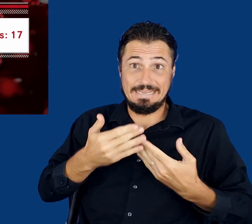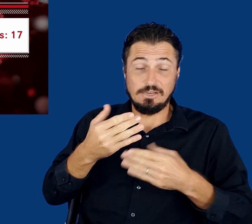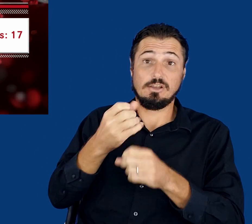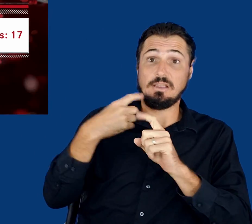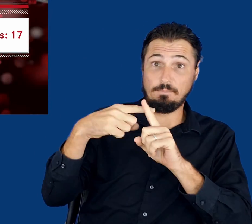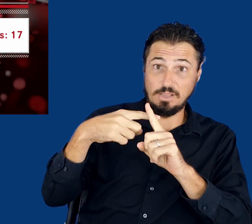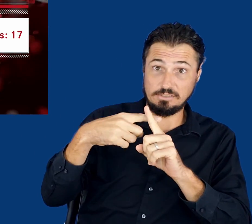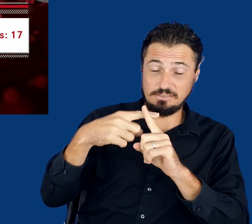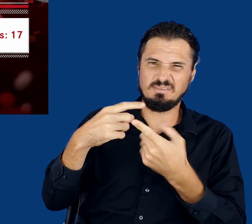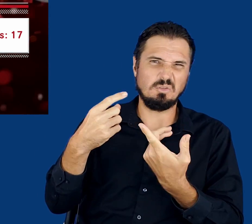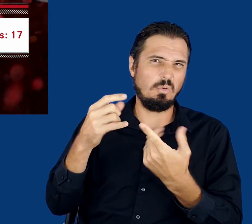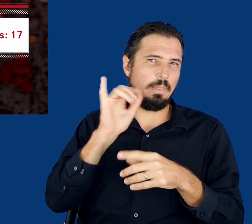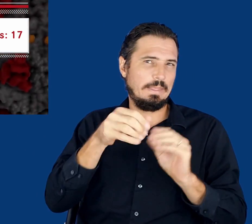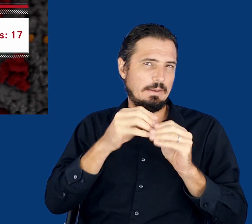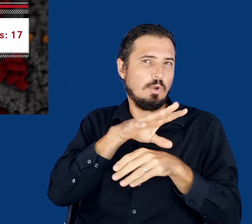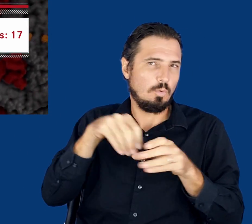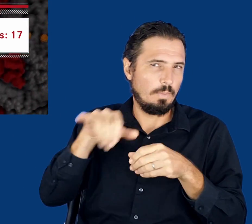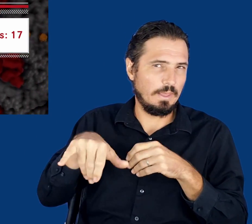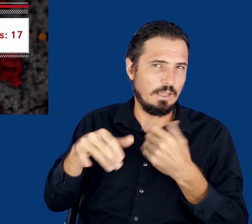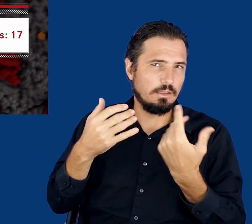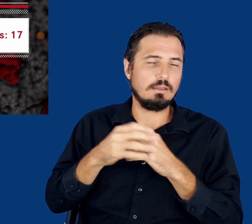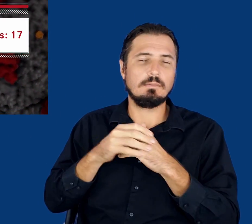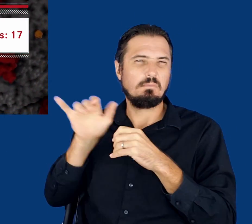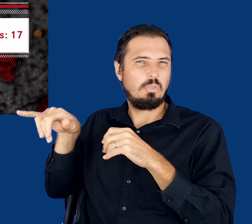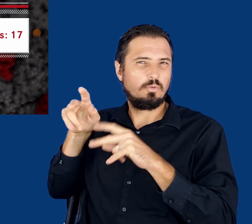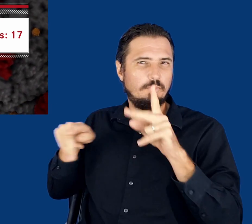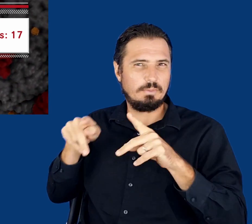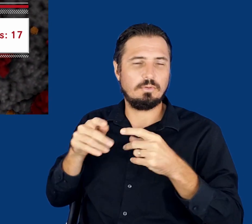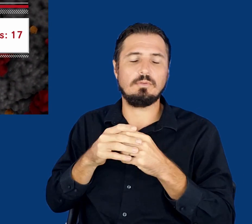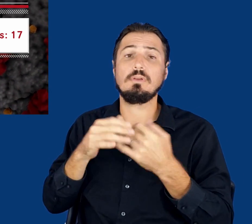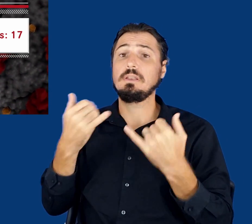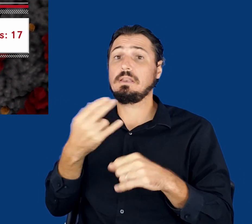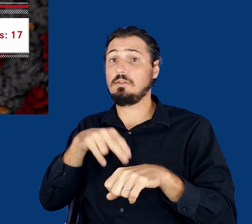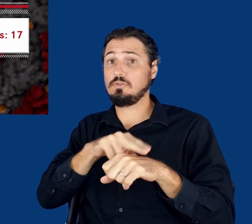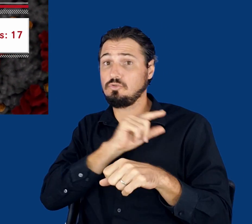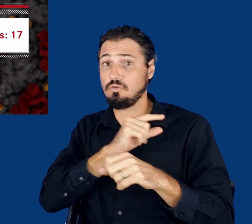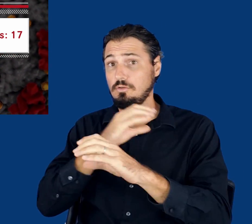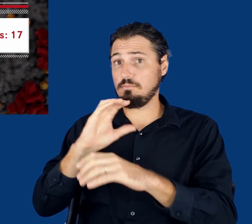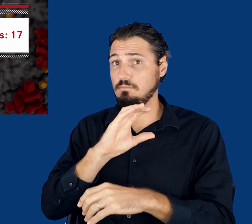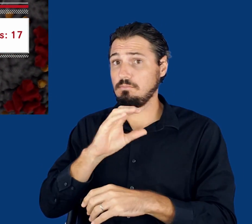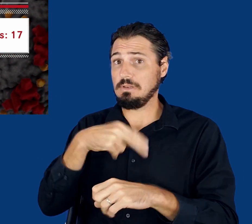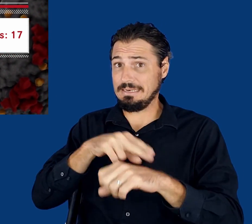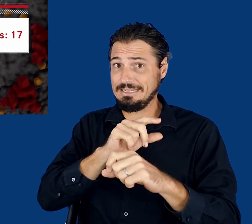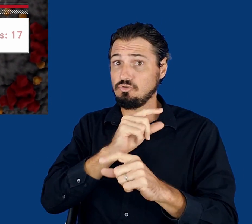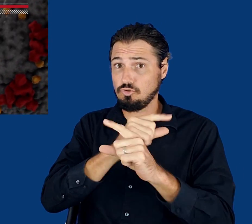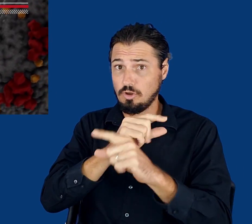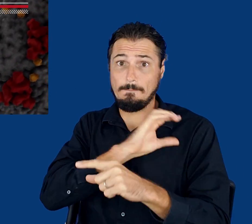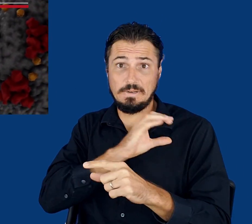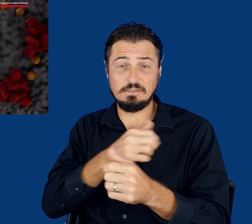The Kaua`i Police Department and the National Guard are tracking approximately 2,000 individuals in travel-related quarantine